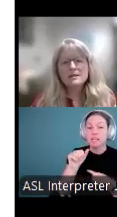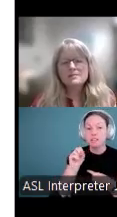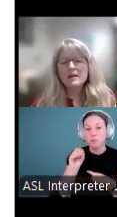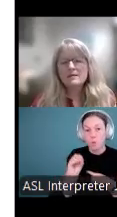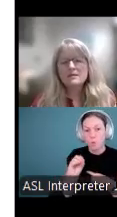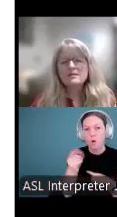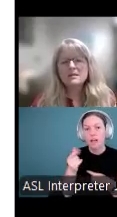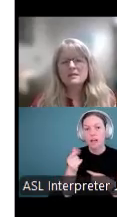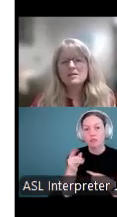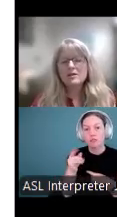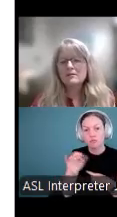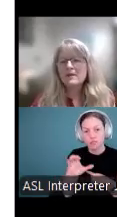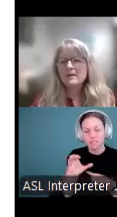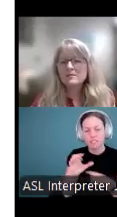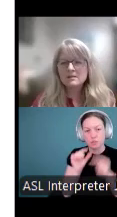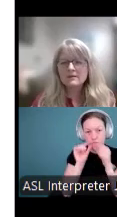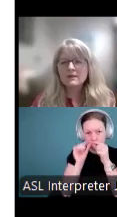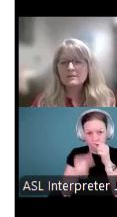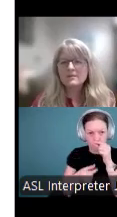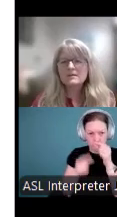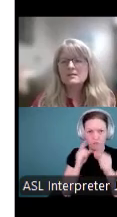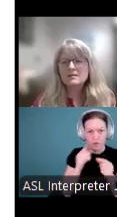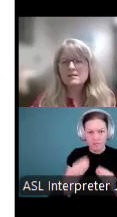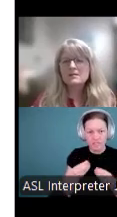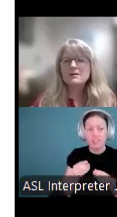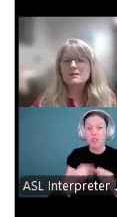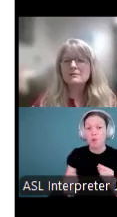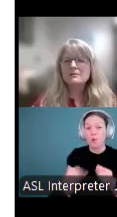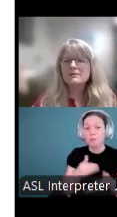These babies, it is hard for them to develop that sense of